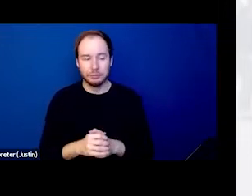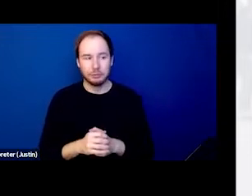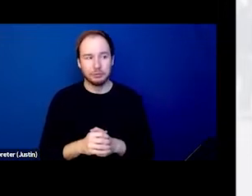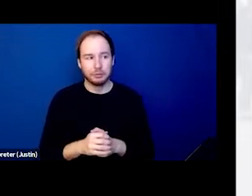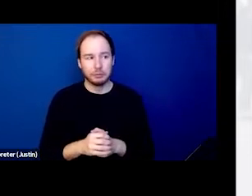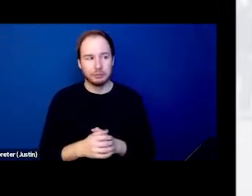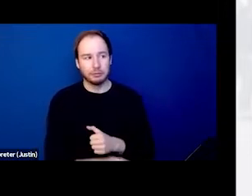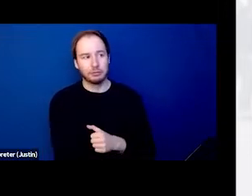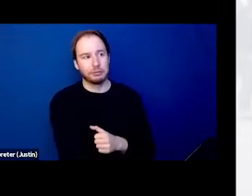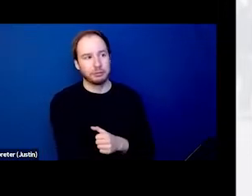Next slide.